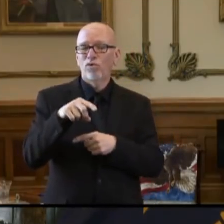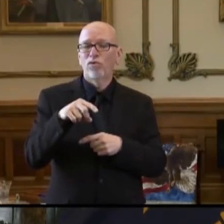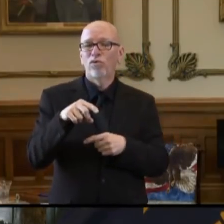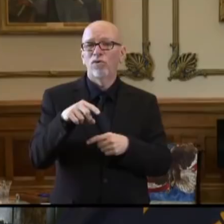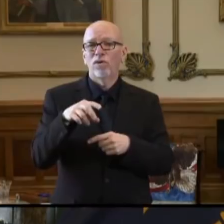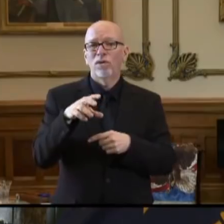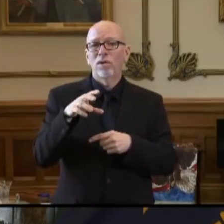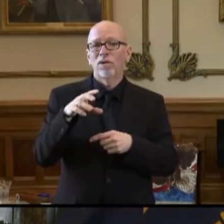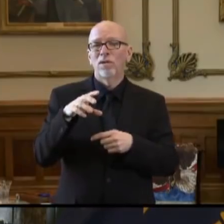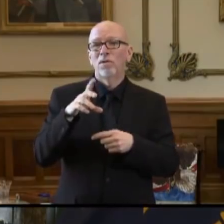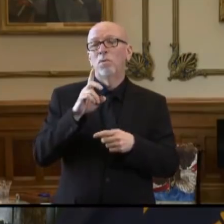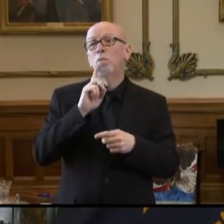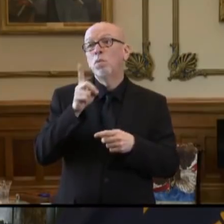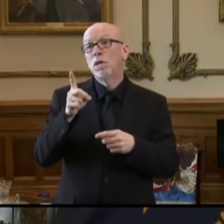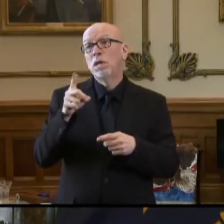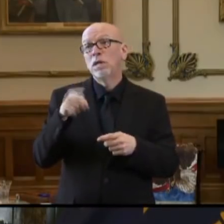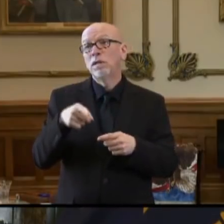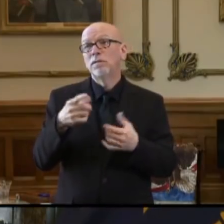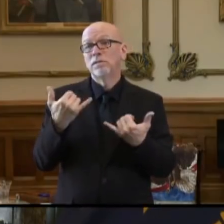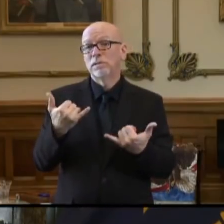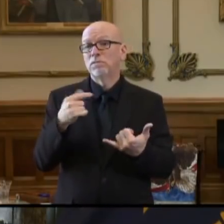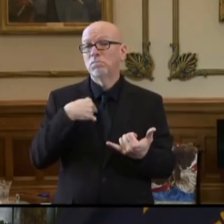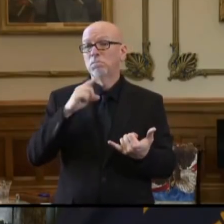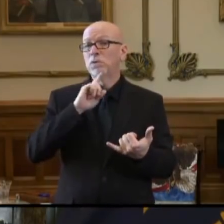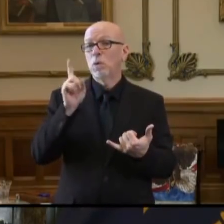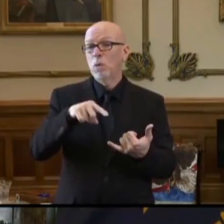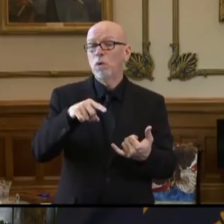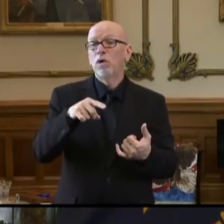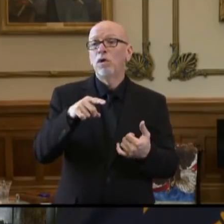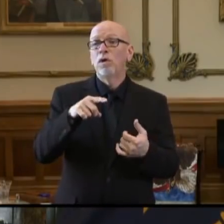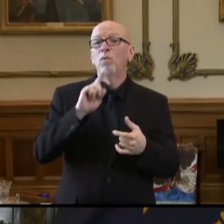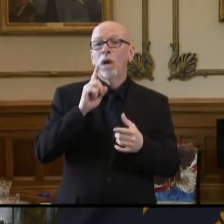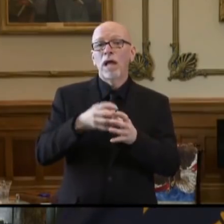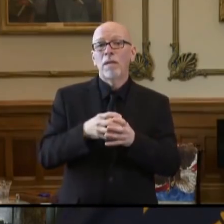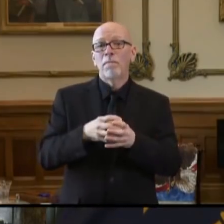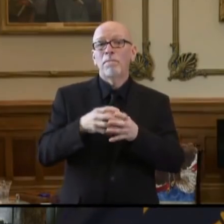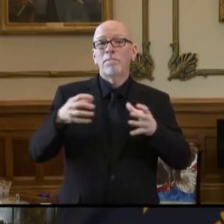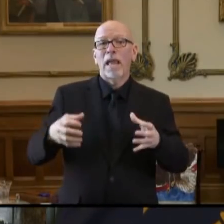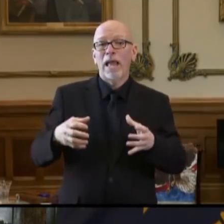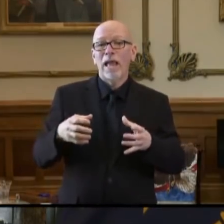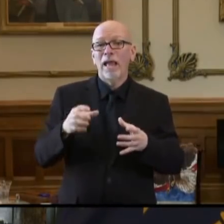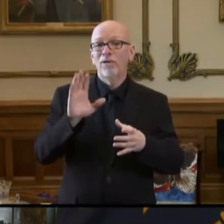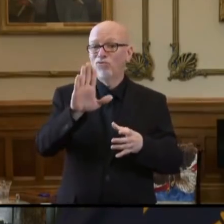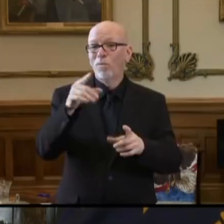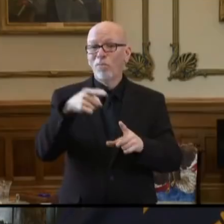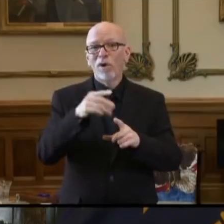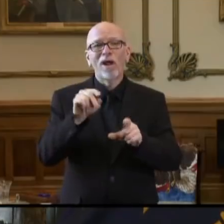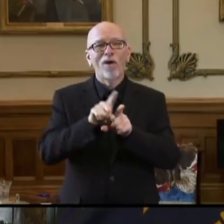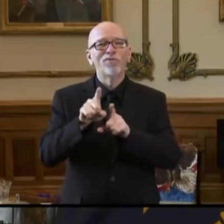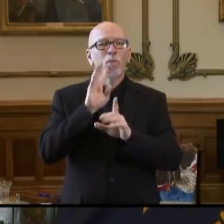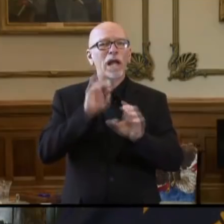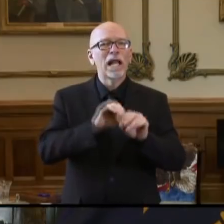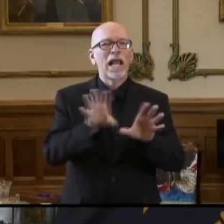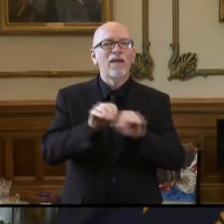OUTSET, THIS EXECUTIVE ORDER IN